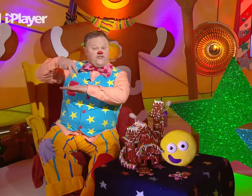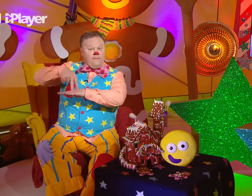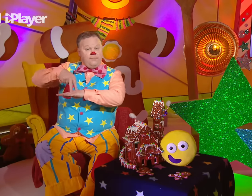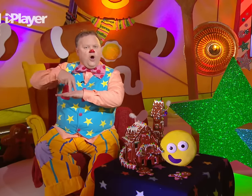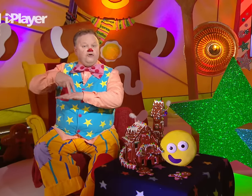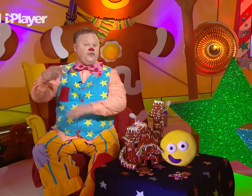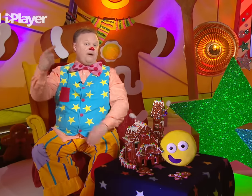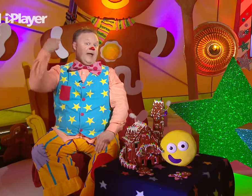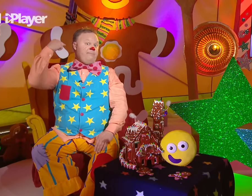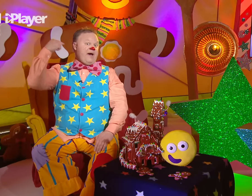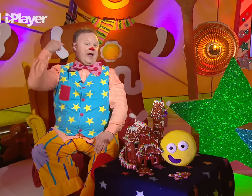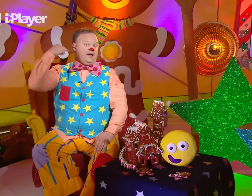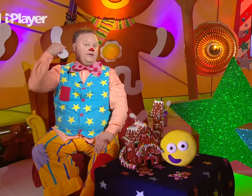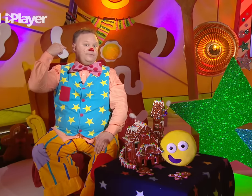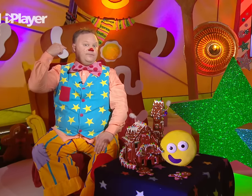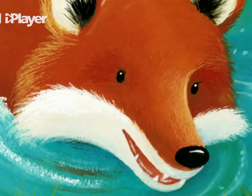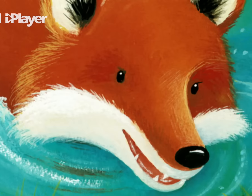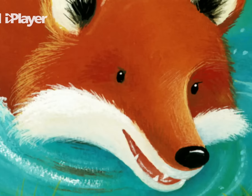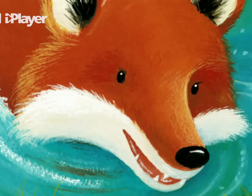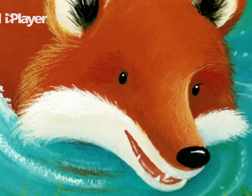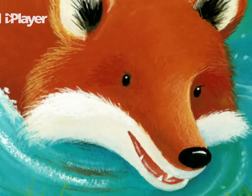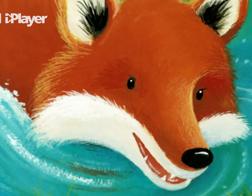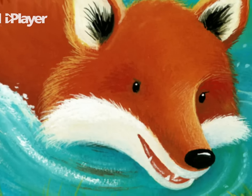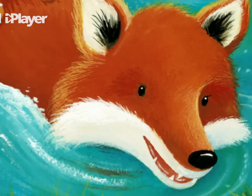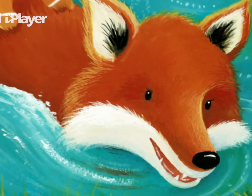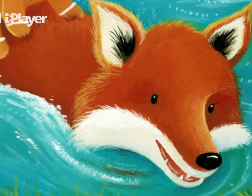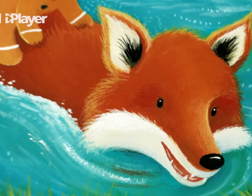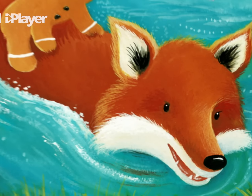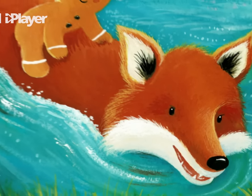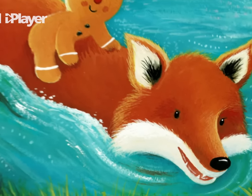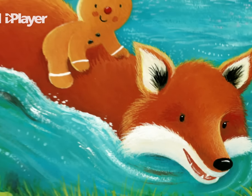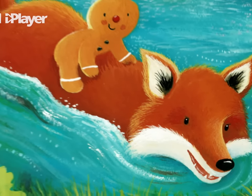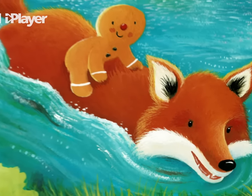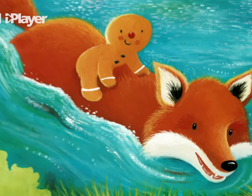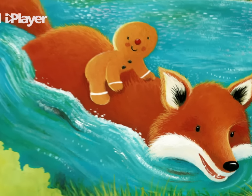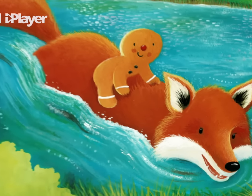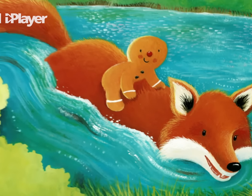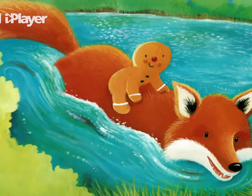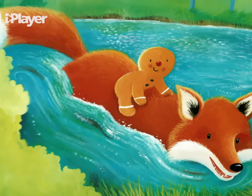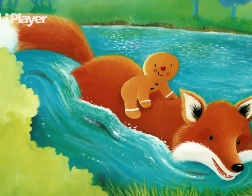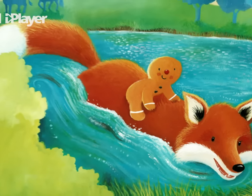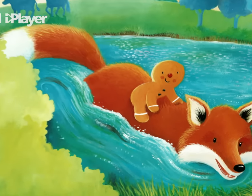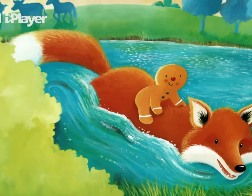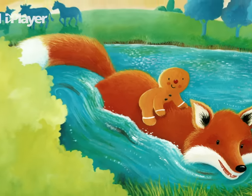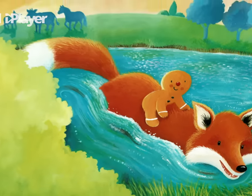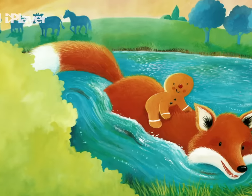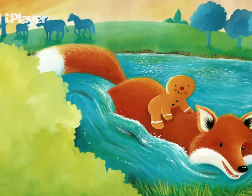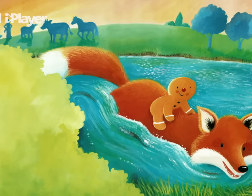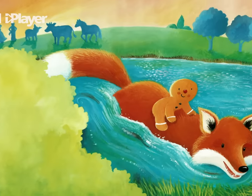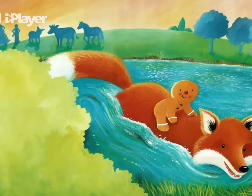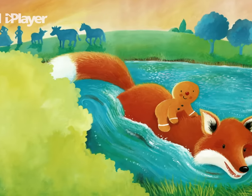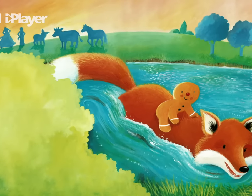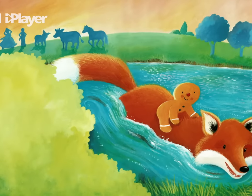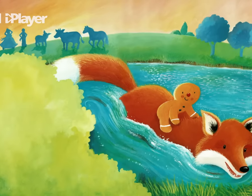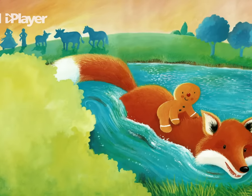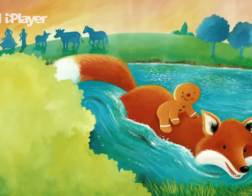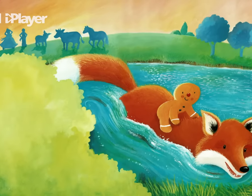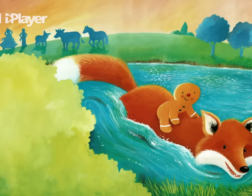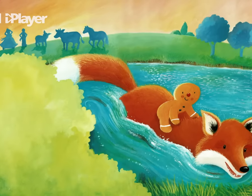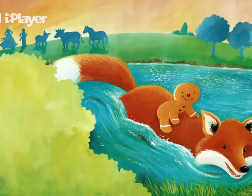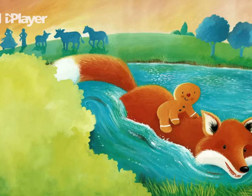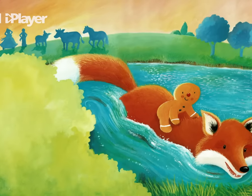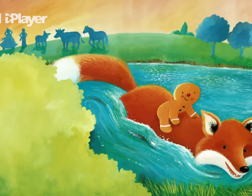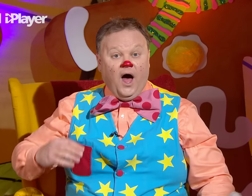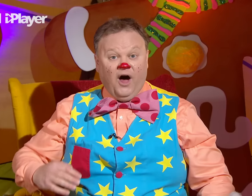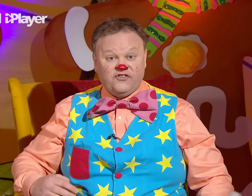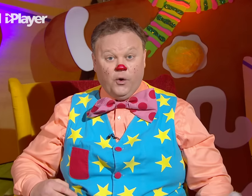jump onto my back so the gingerbread man ran along the fox's tail and jumped onto his back after a